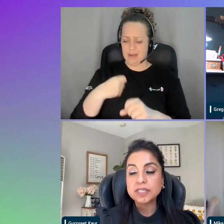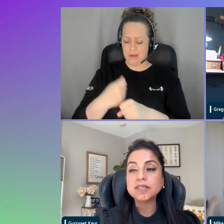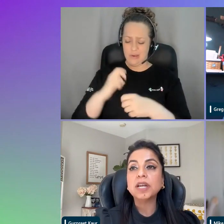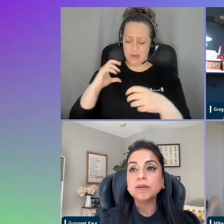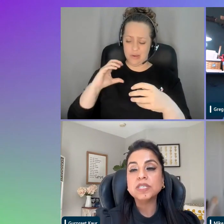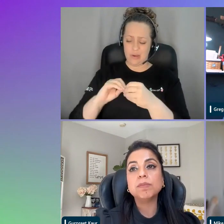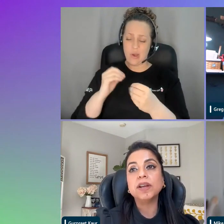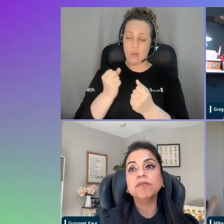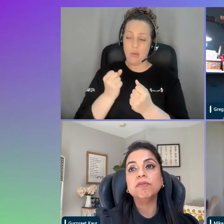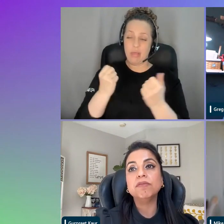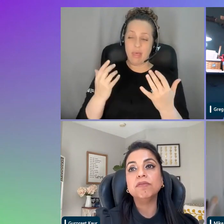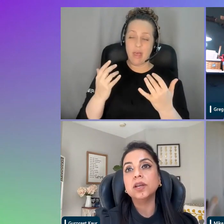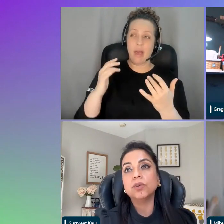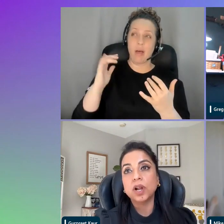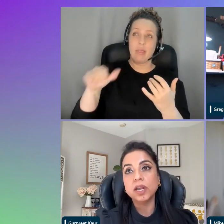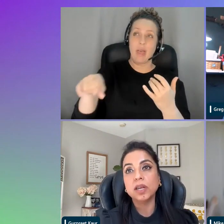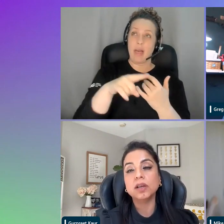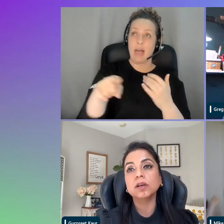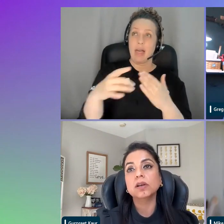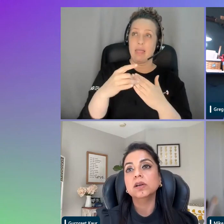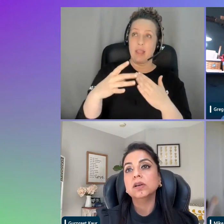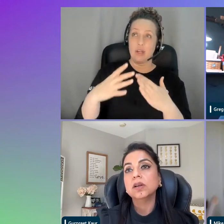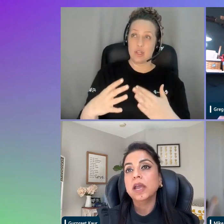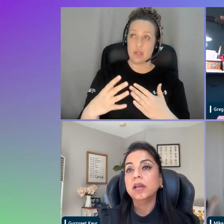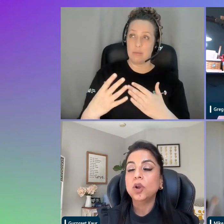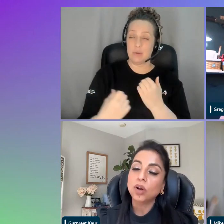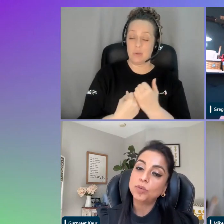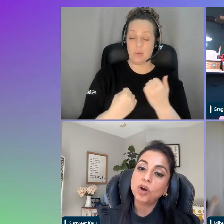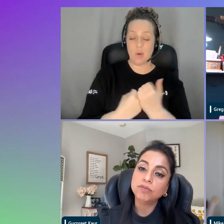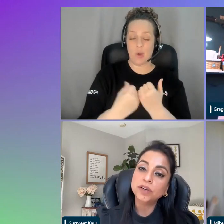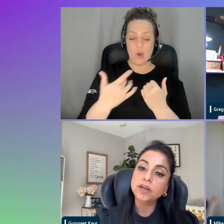sometimes it might feel like you're running a, a nonprofit in